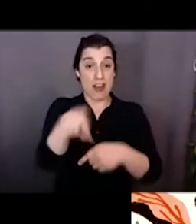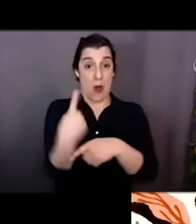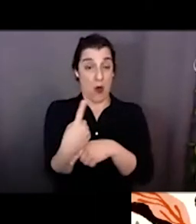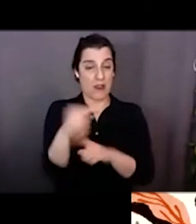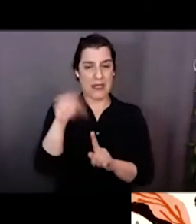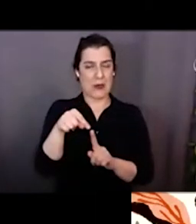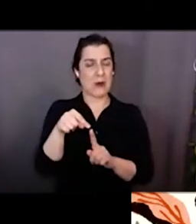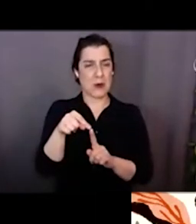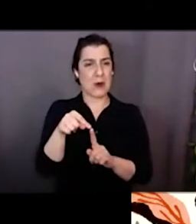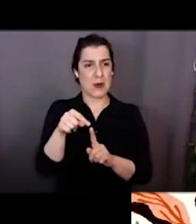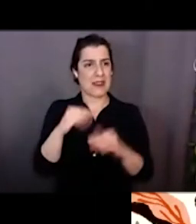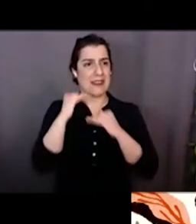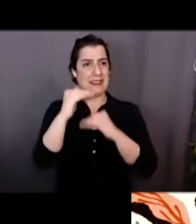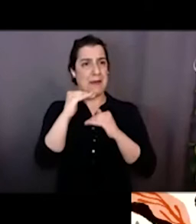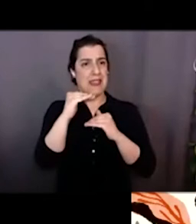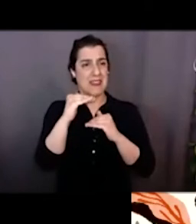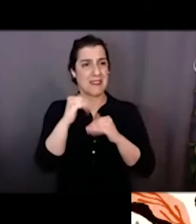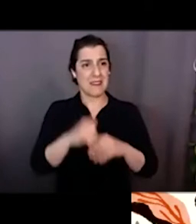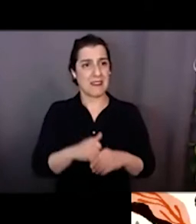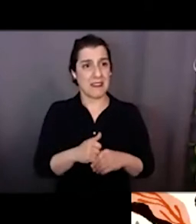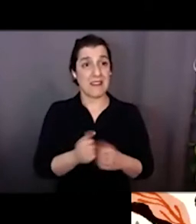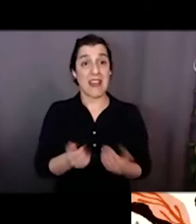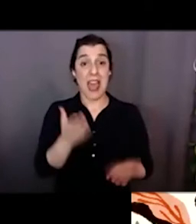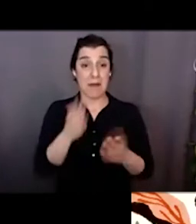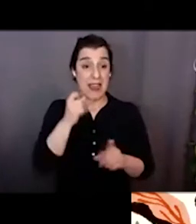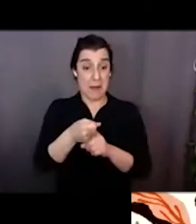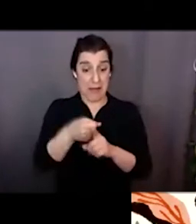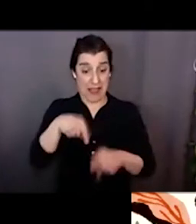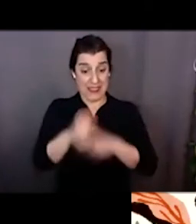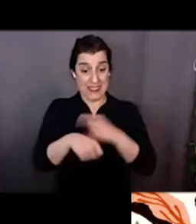And it may really impact this year blind people's ability to participate in the census.